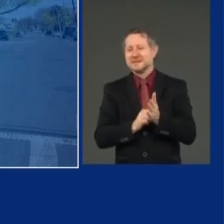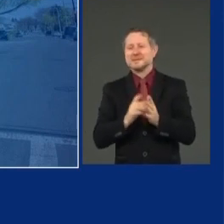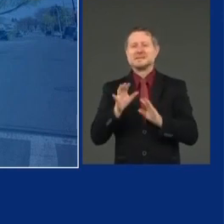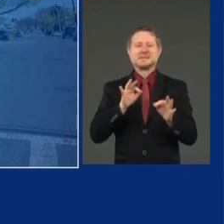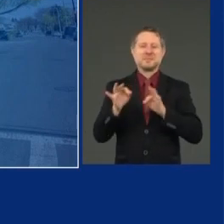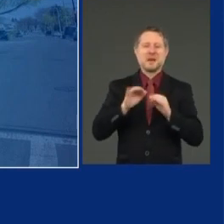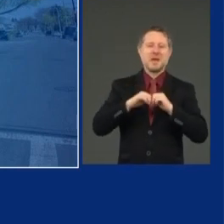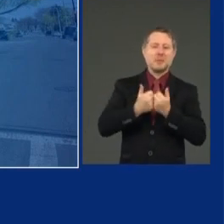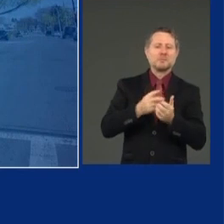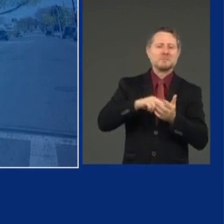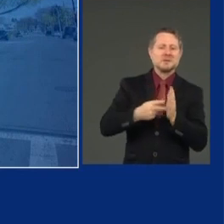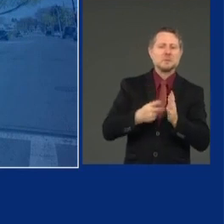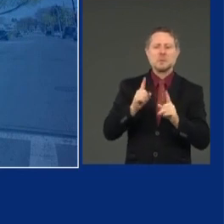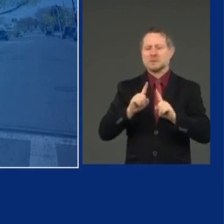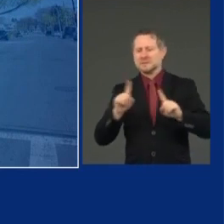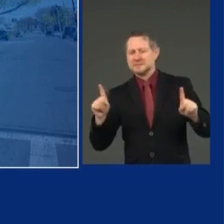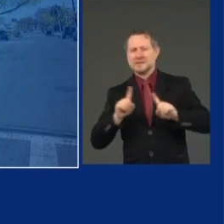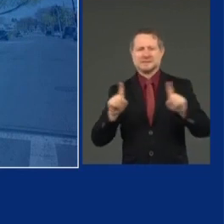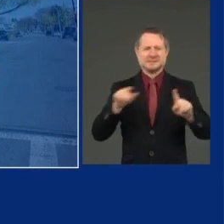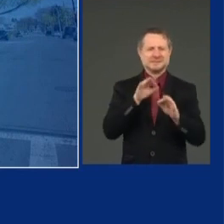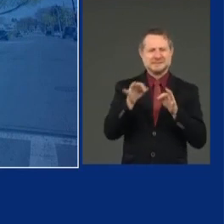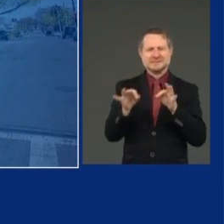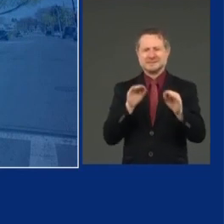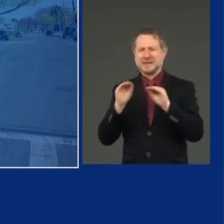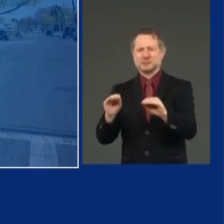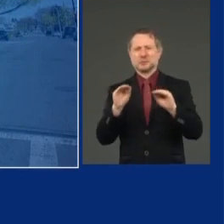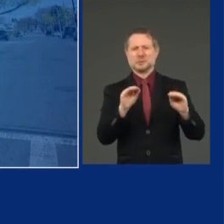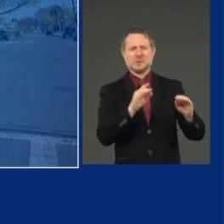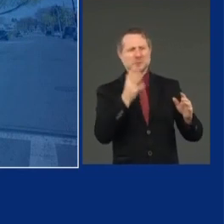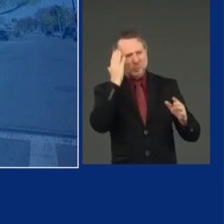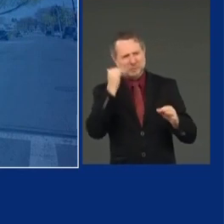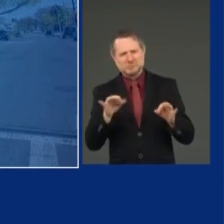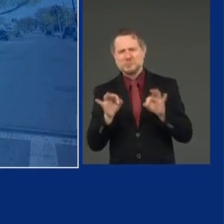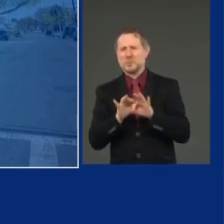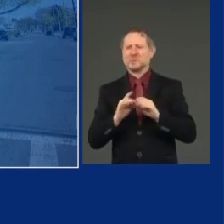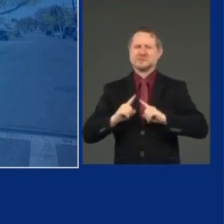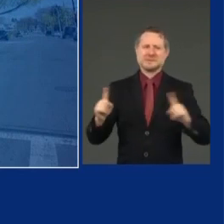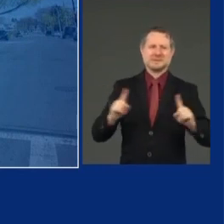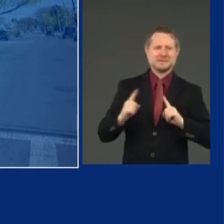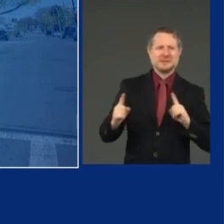COMMUNITY, GETTING THE HAND